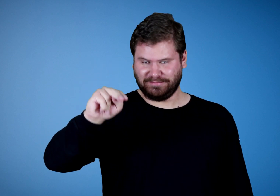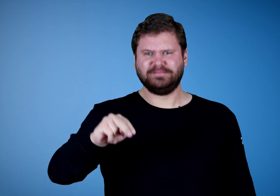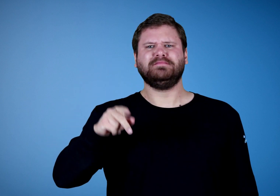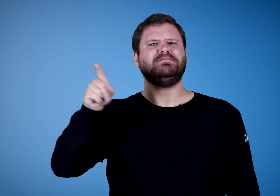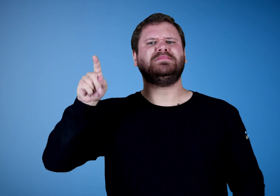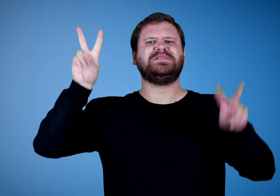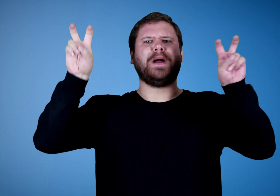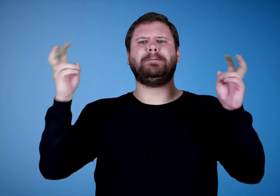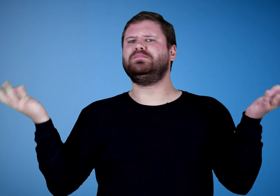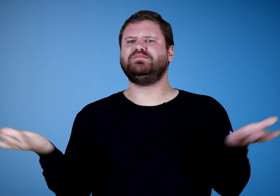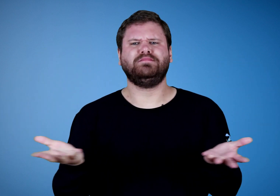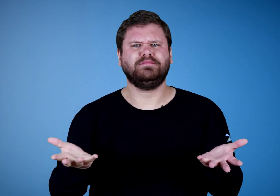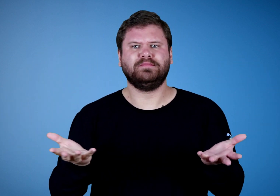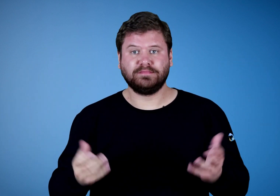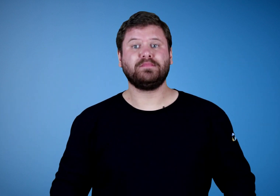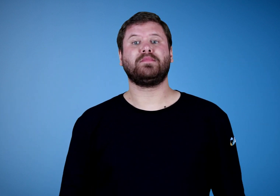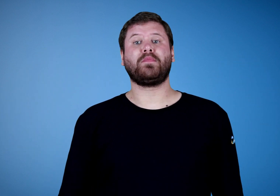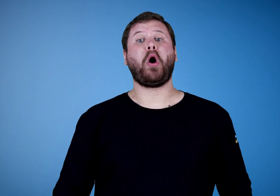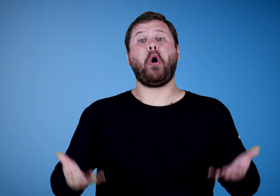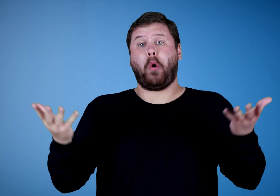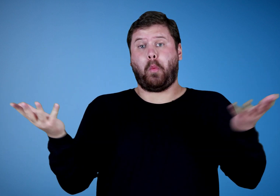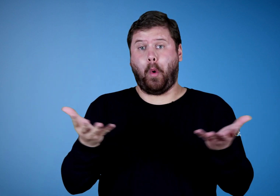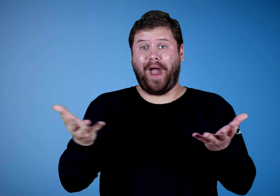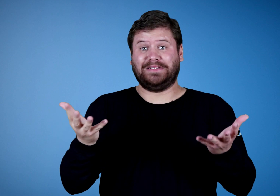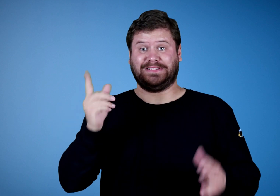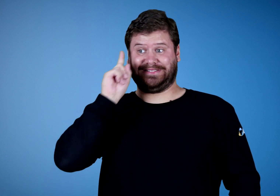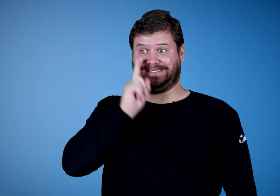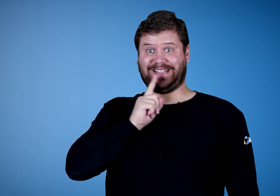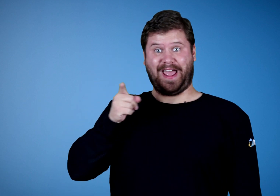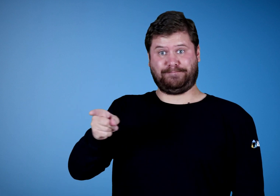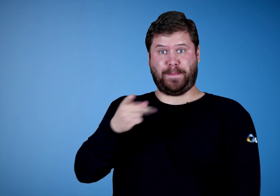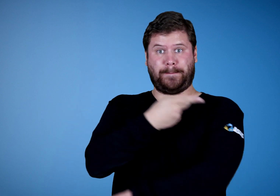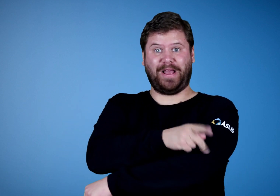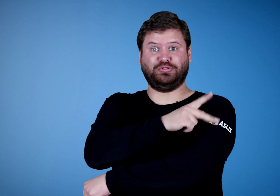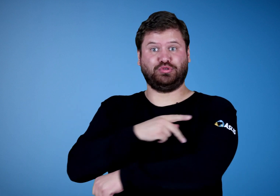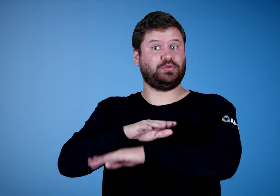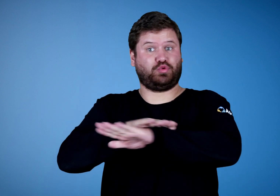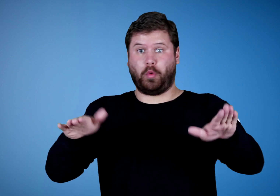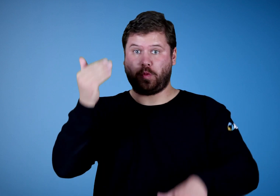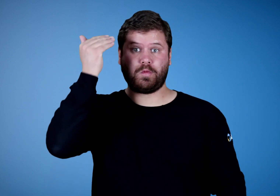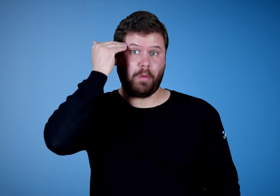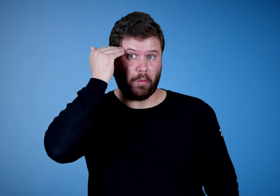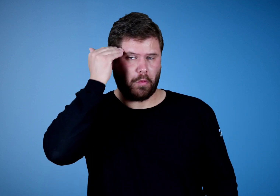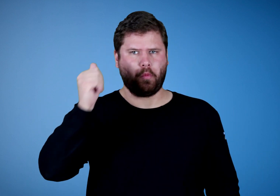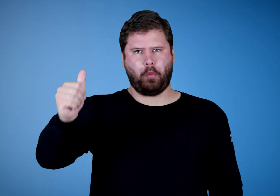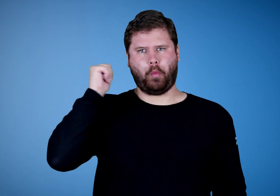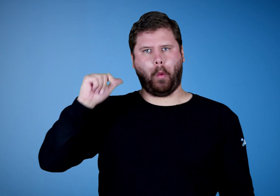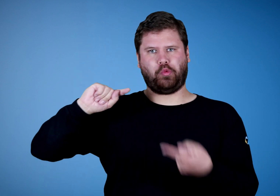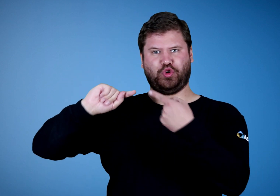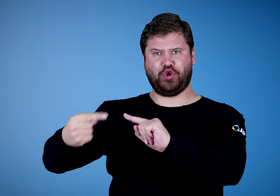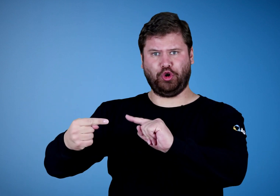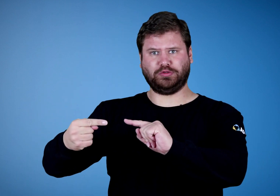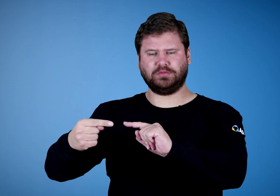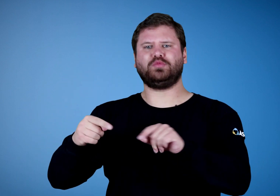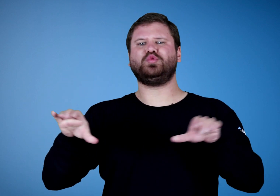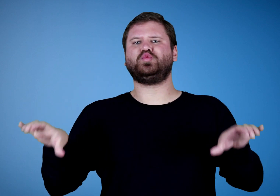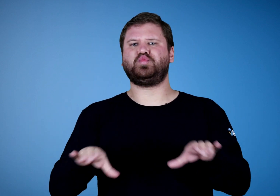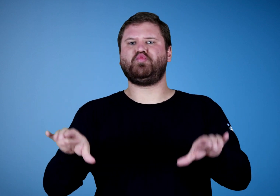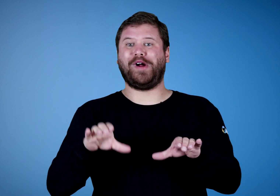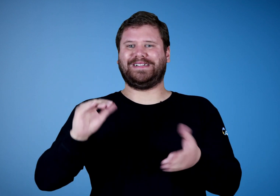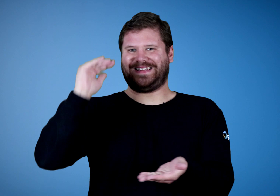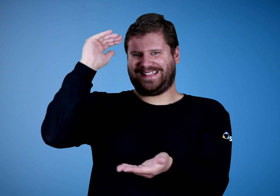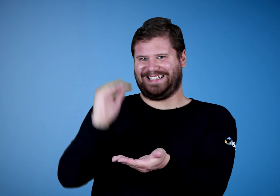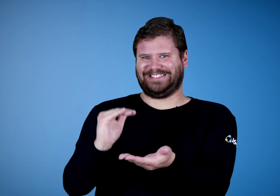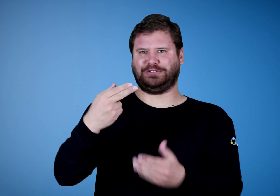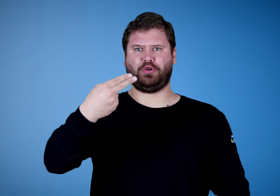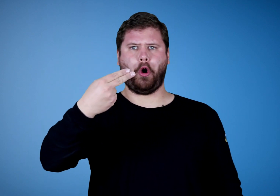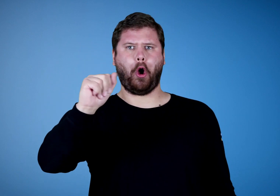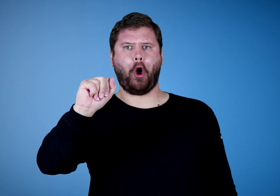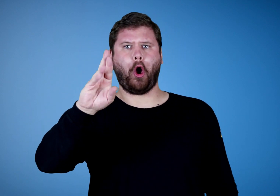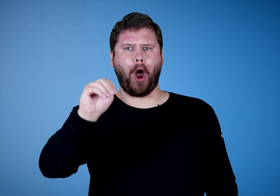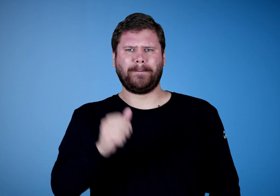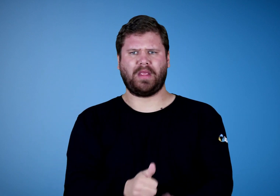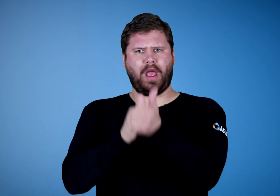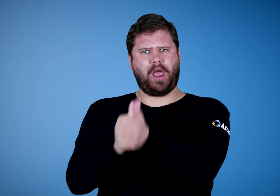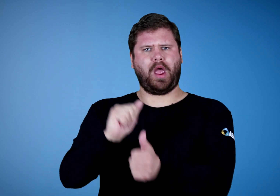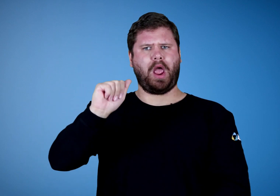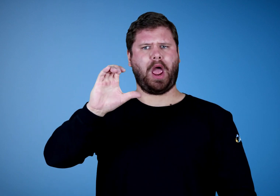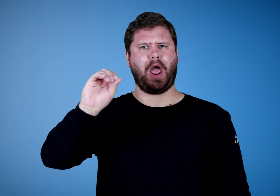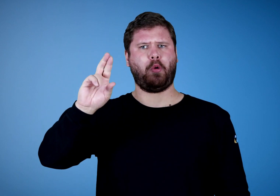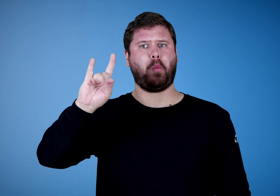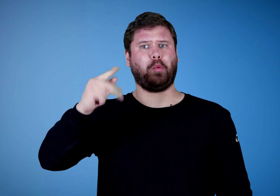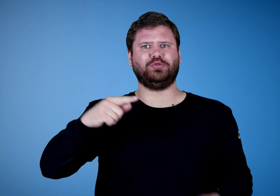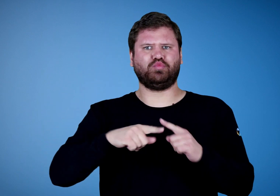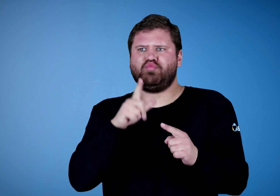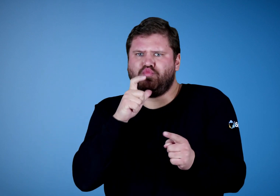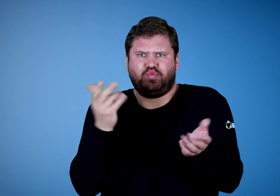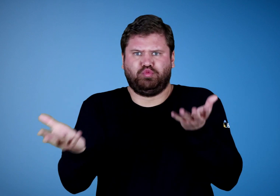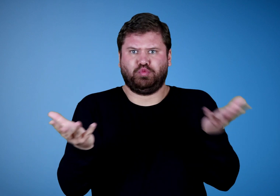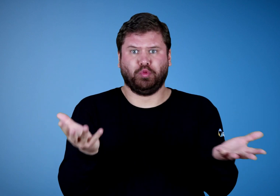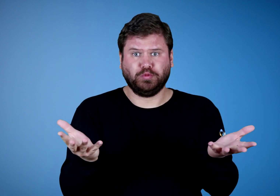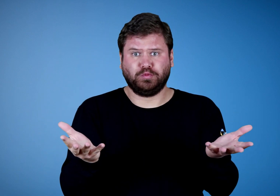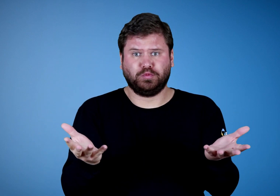The topic: "What the Deaf Patient Doesn't Know Won't Hurt: Doing the Least Harm According to Whom."